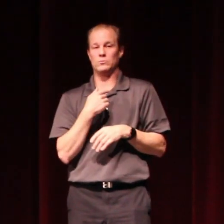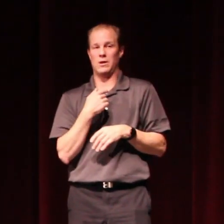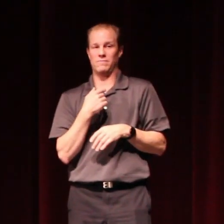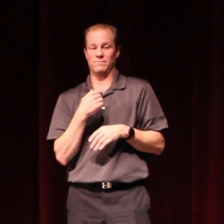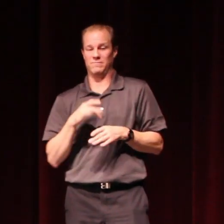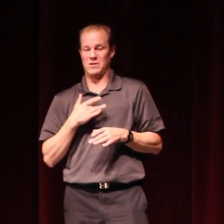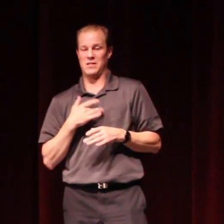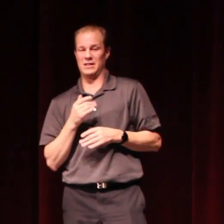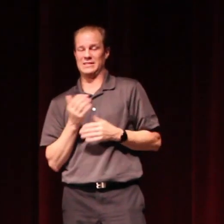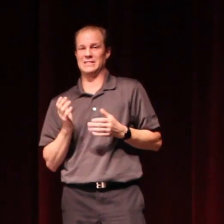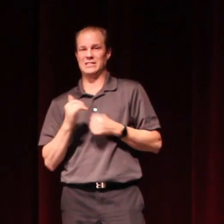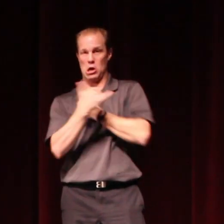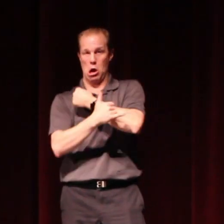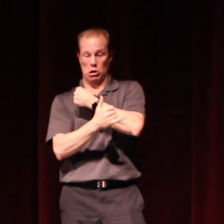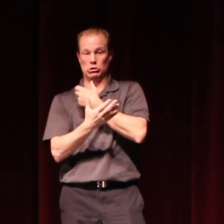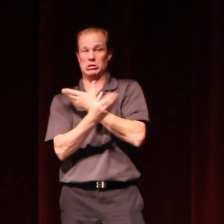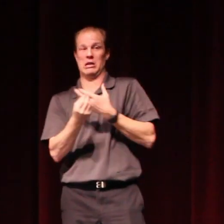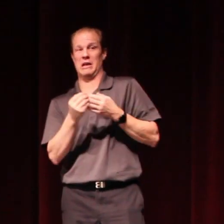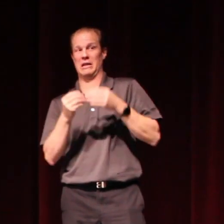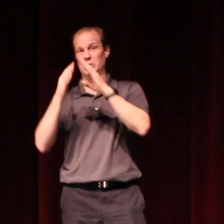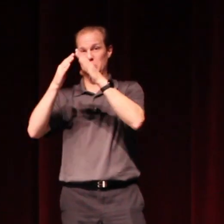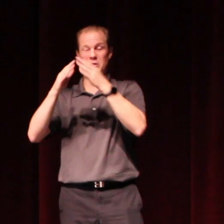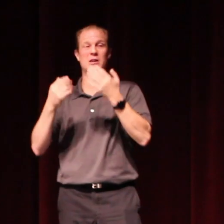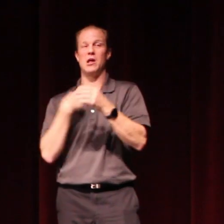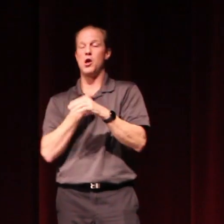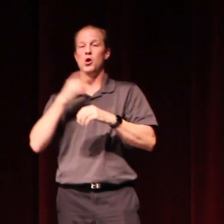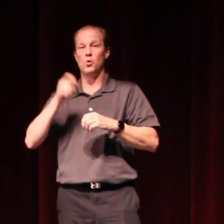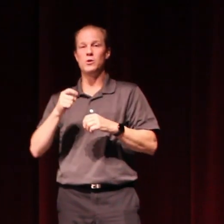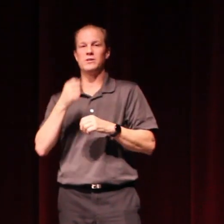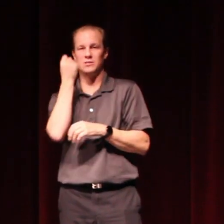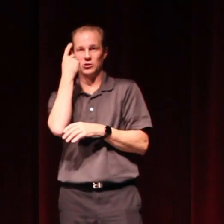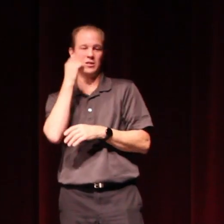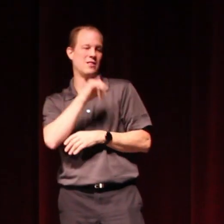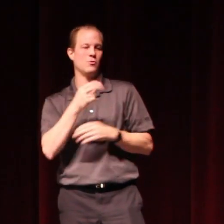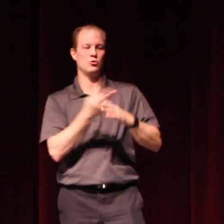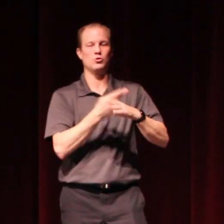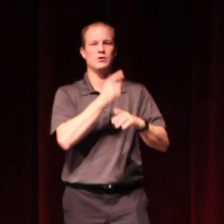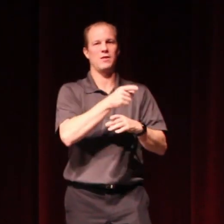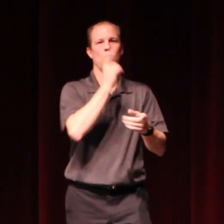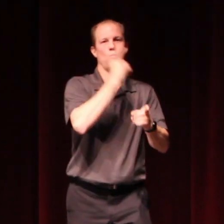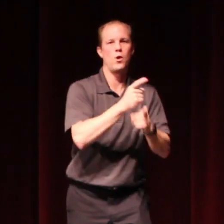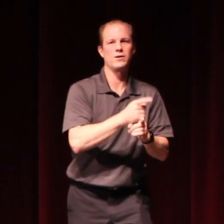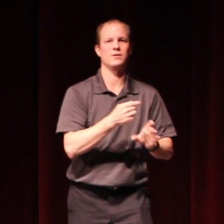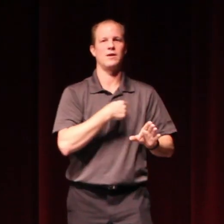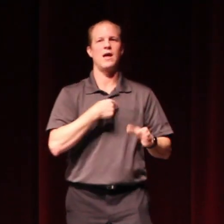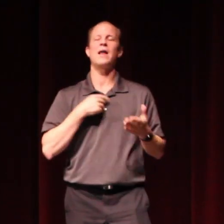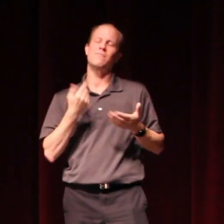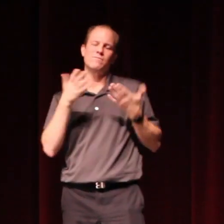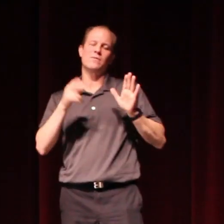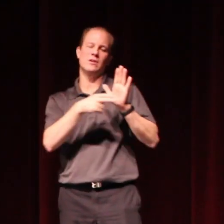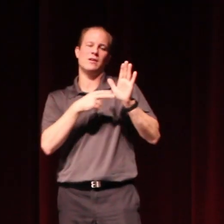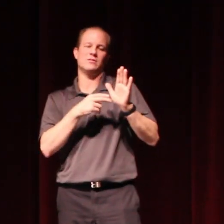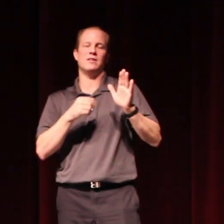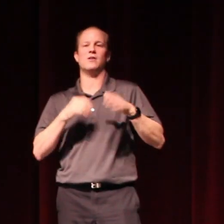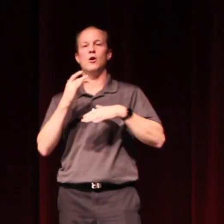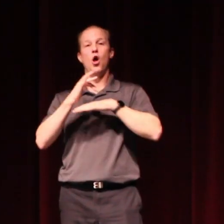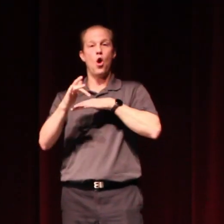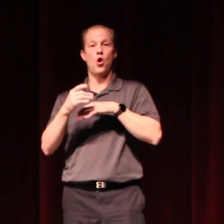fully utilized, both by us here at the community college and I know I've already kind of highlighted that early college is something that I really benefited from